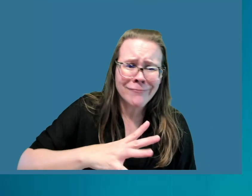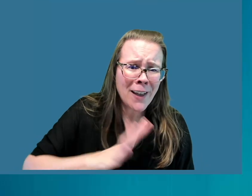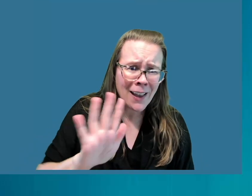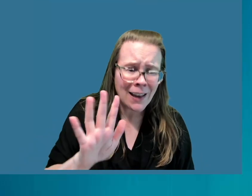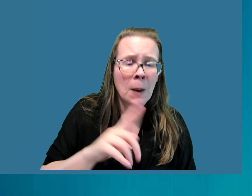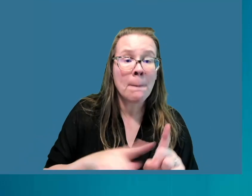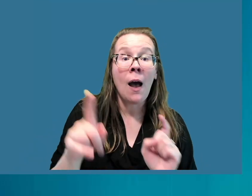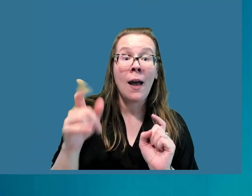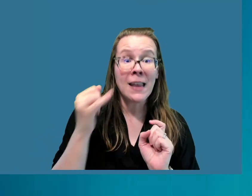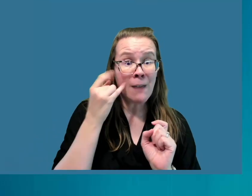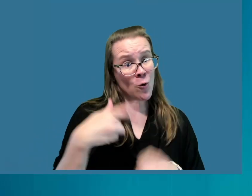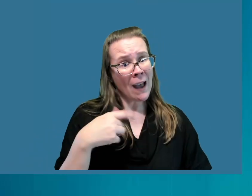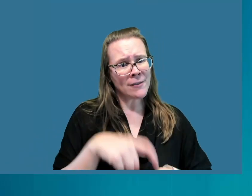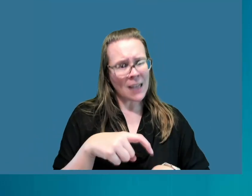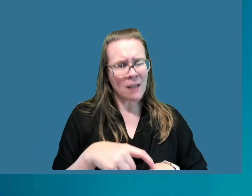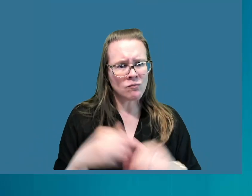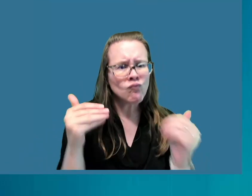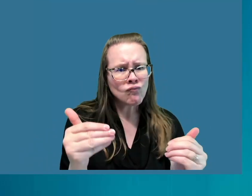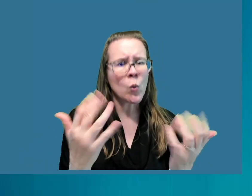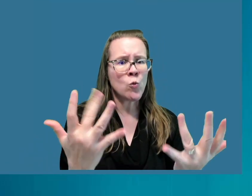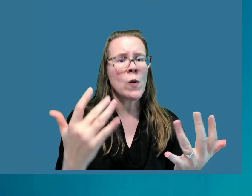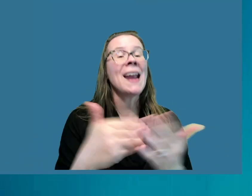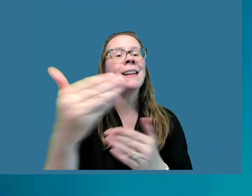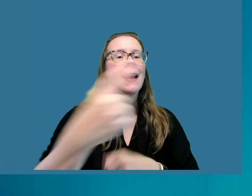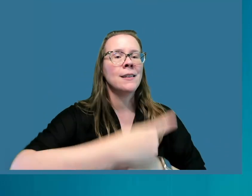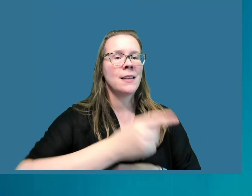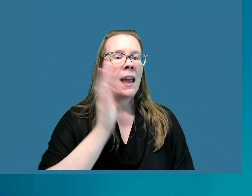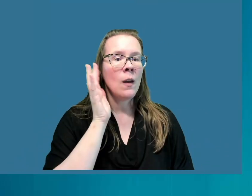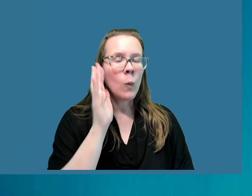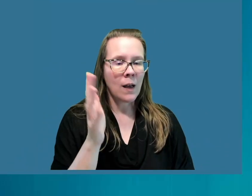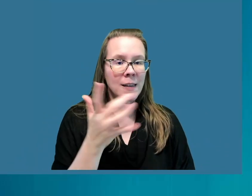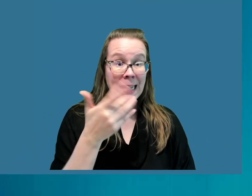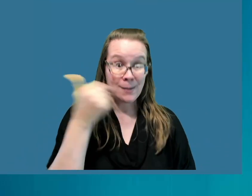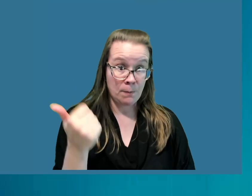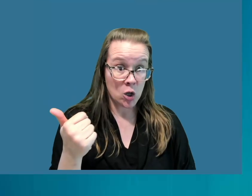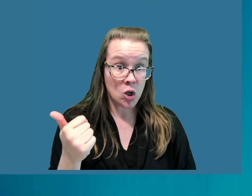this is an area where you could decorate them the day of. They're going to taste better,